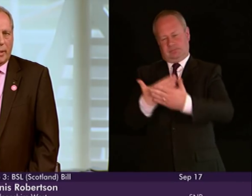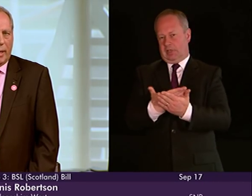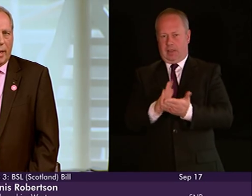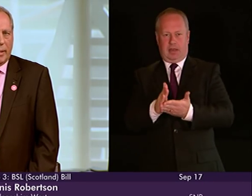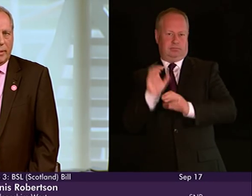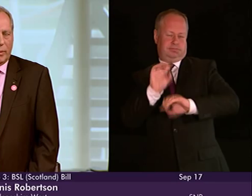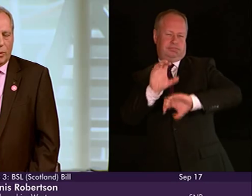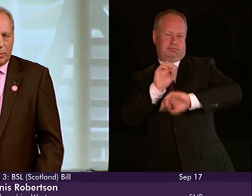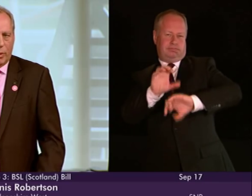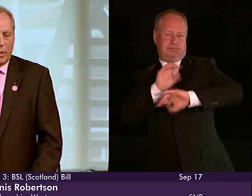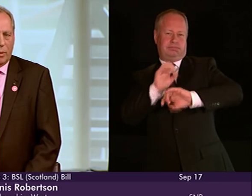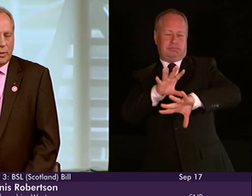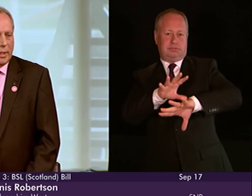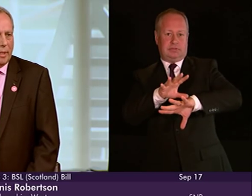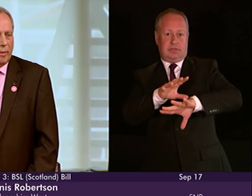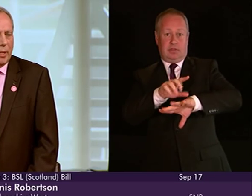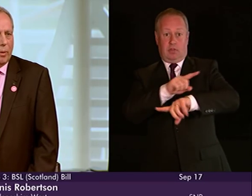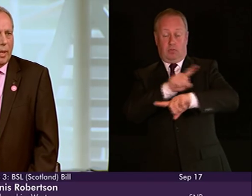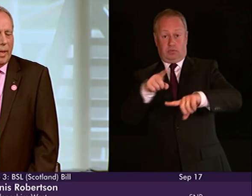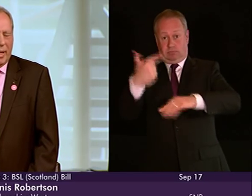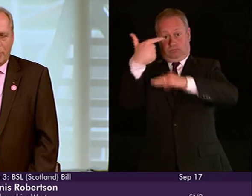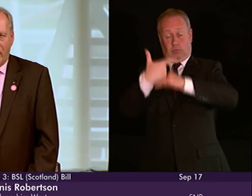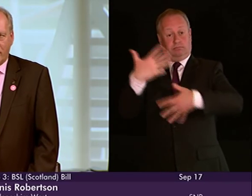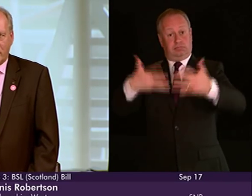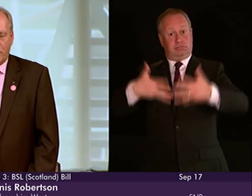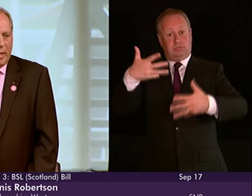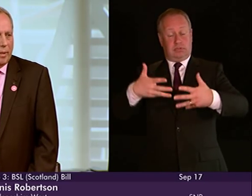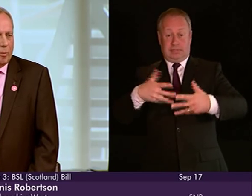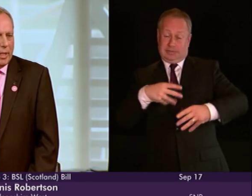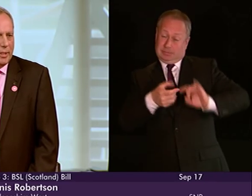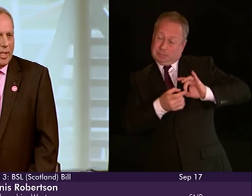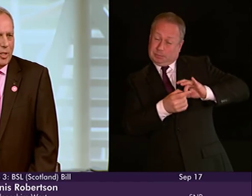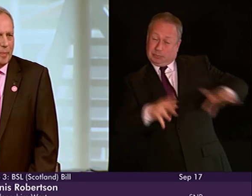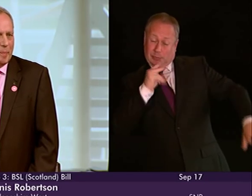gallery, and those who are watching on video, is perhaps the speed of presentation.